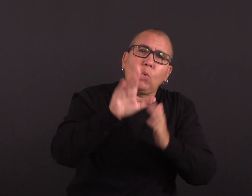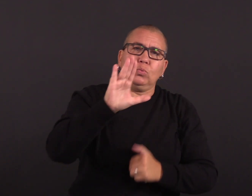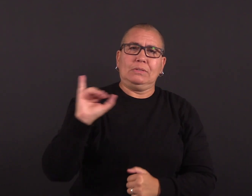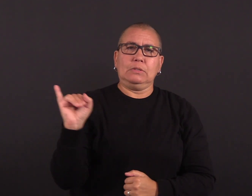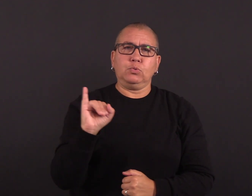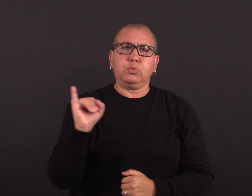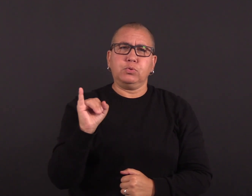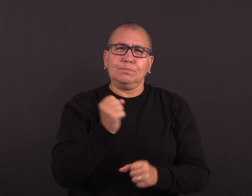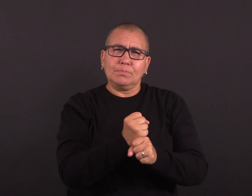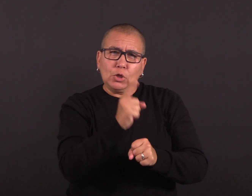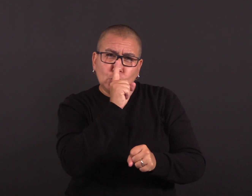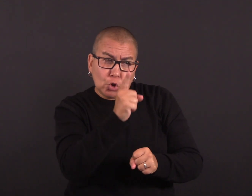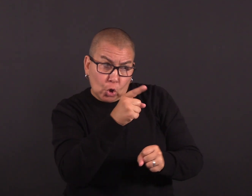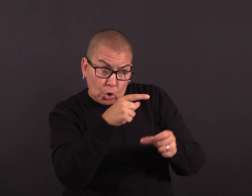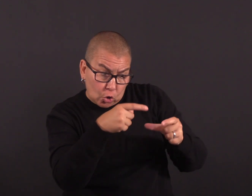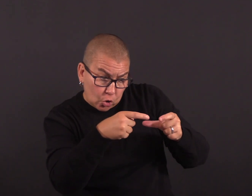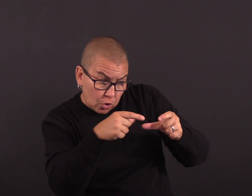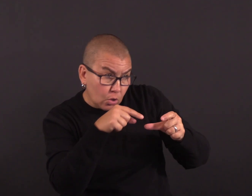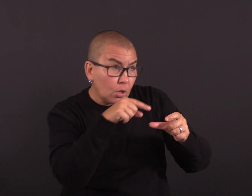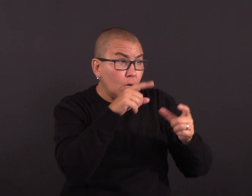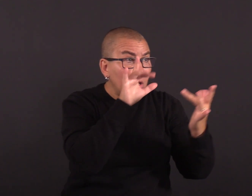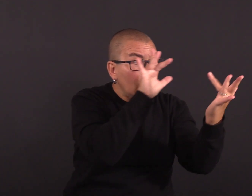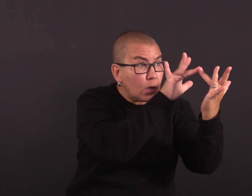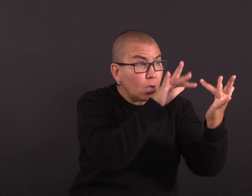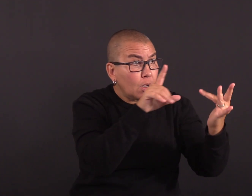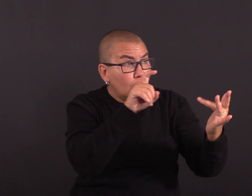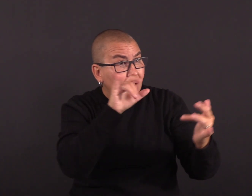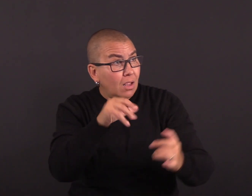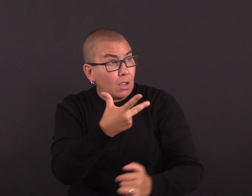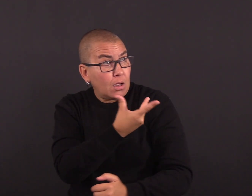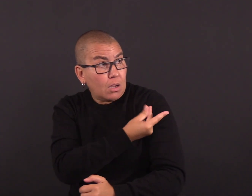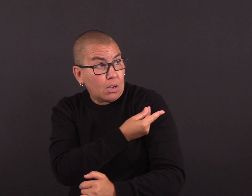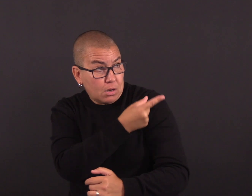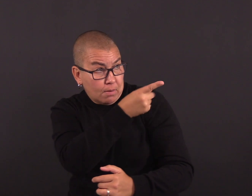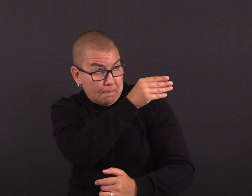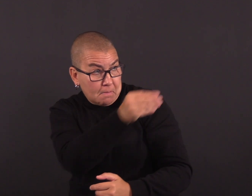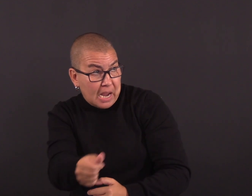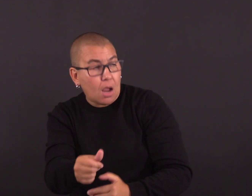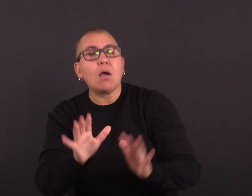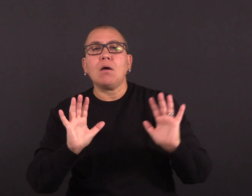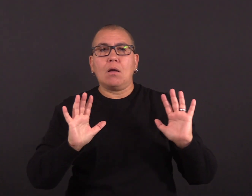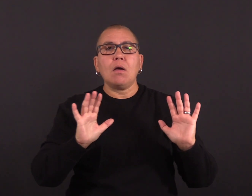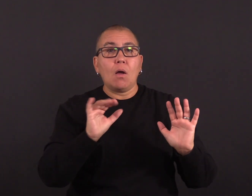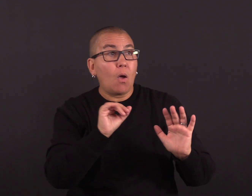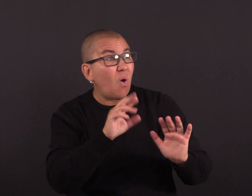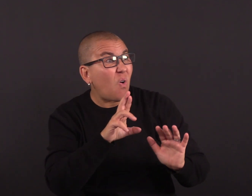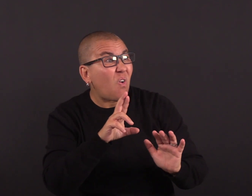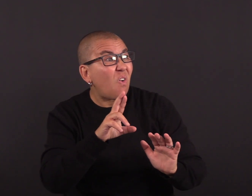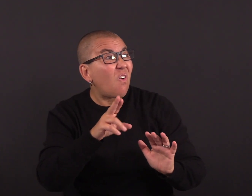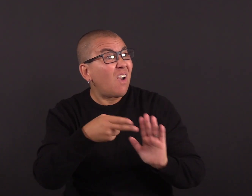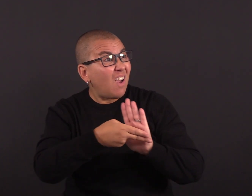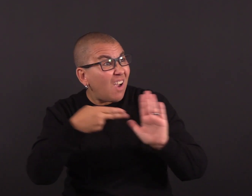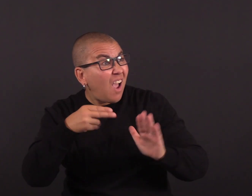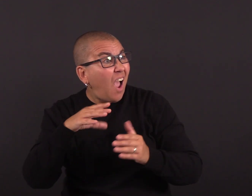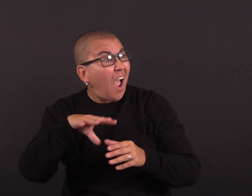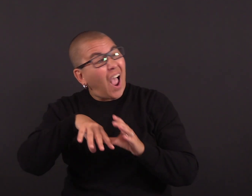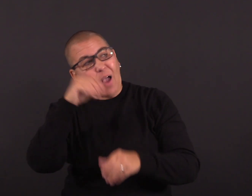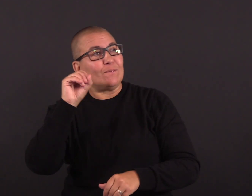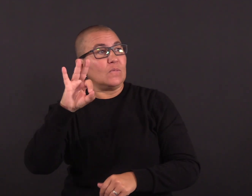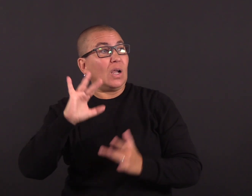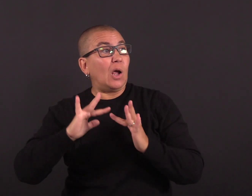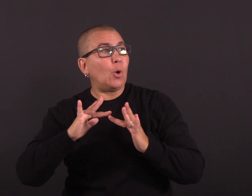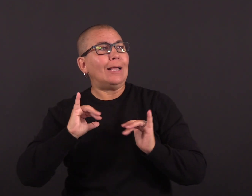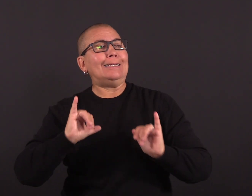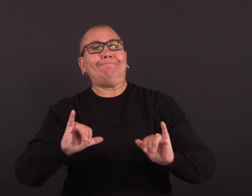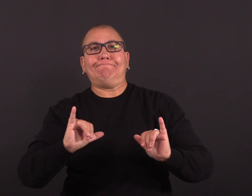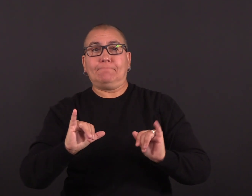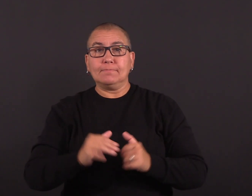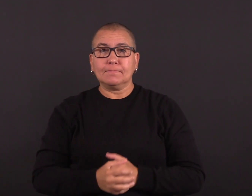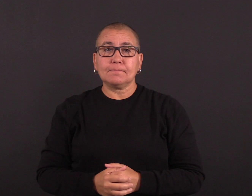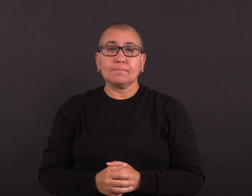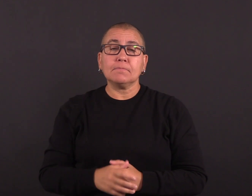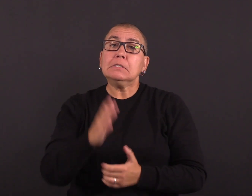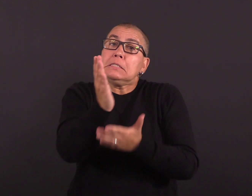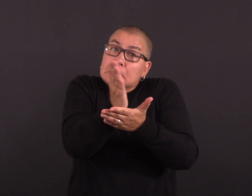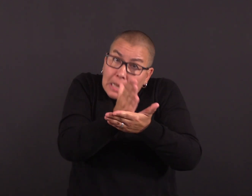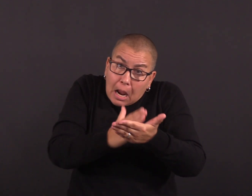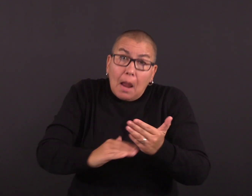uninsured or underinsured adults. A federal Bridge Access Program will provide free shots